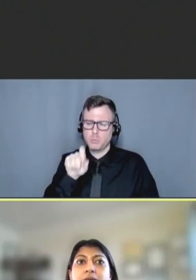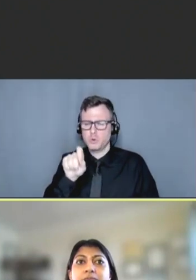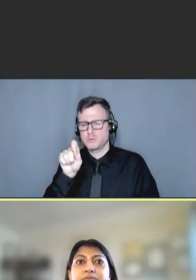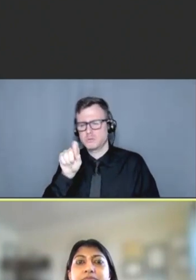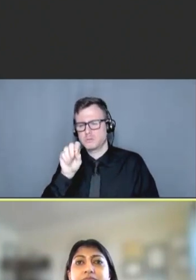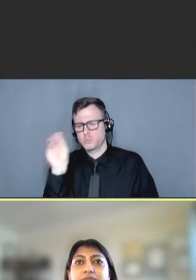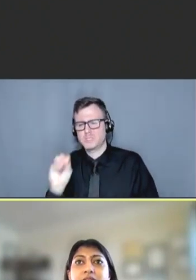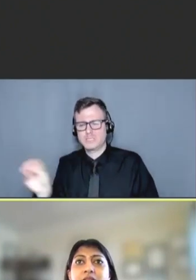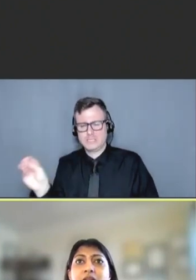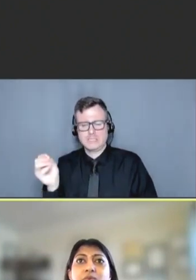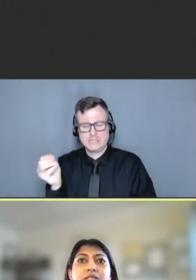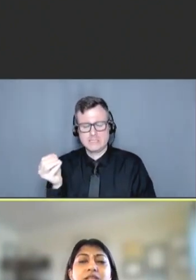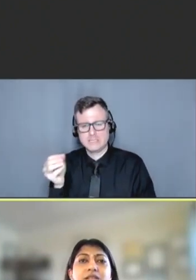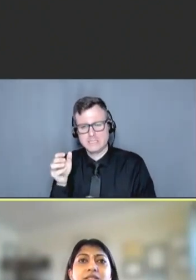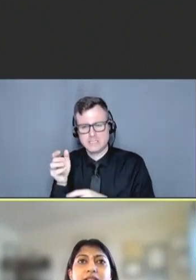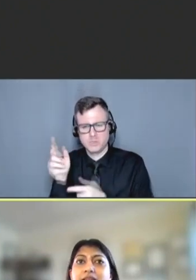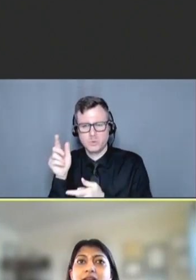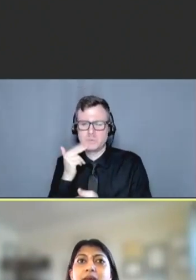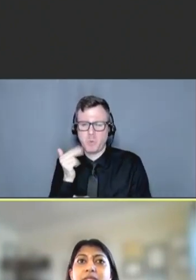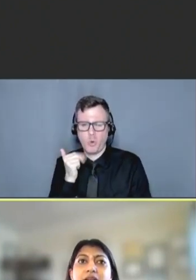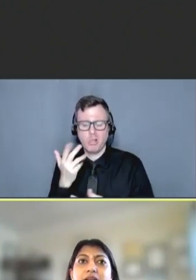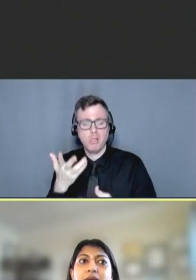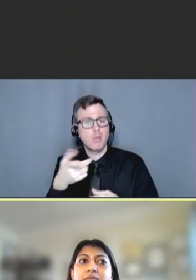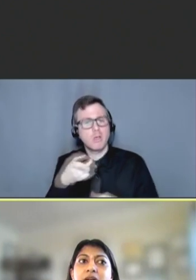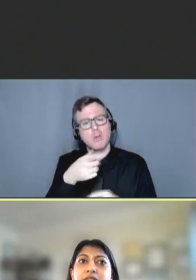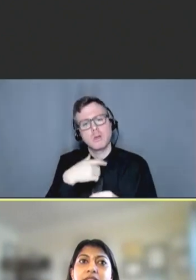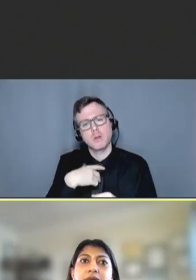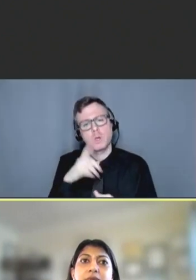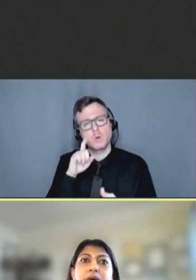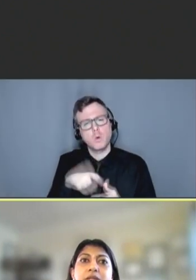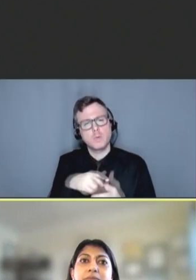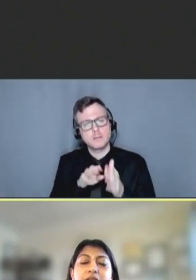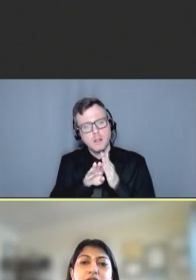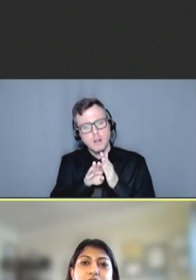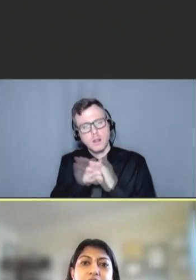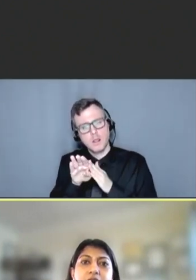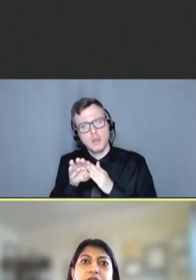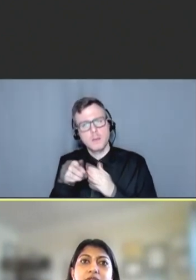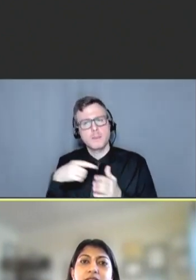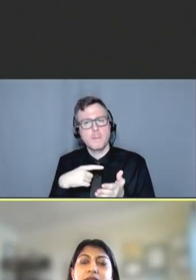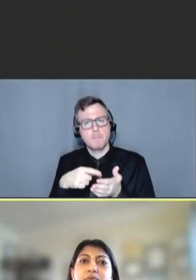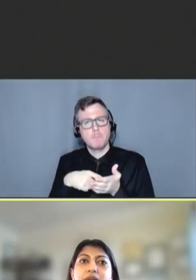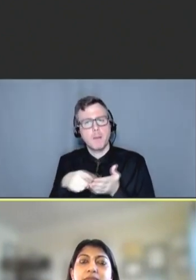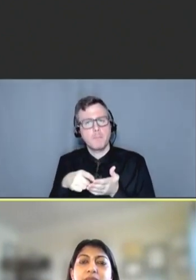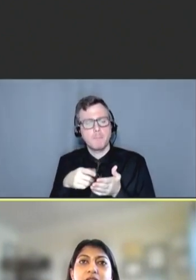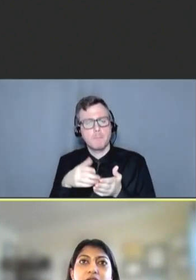And we're seeing a slight uptick amongst the public payers versus the private payer of